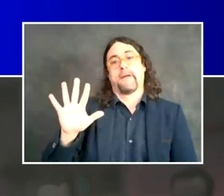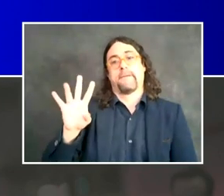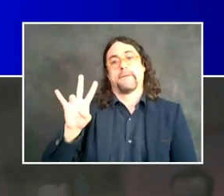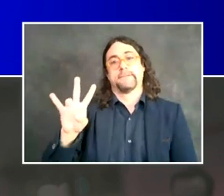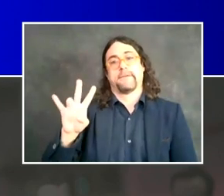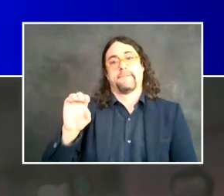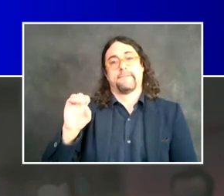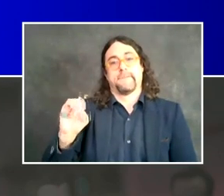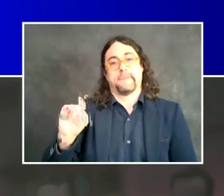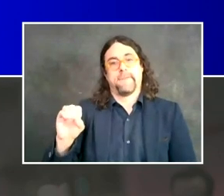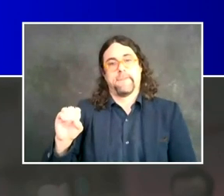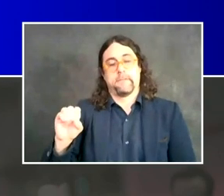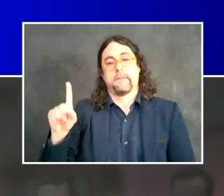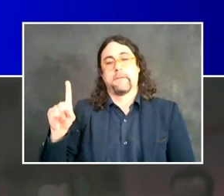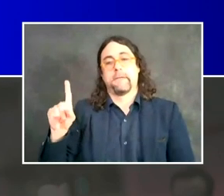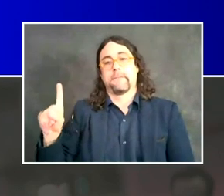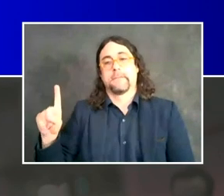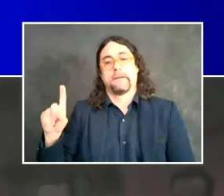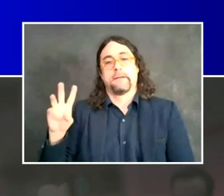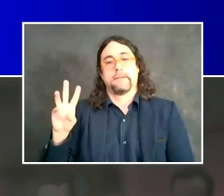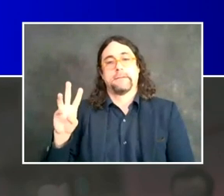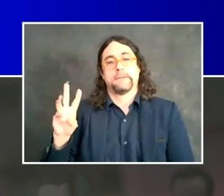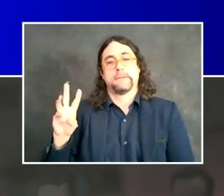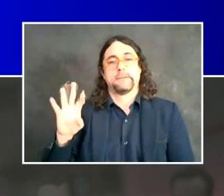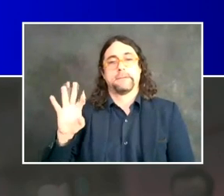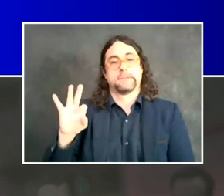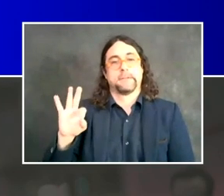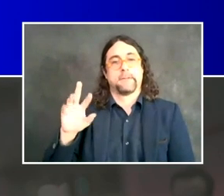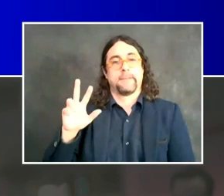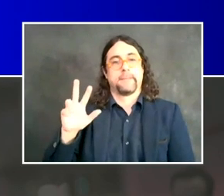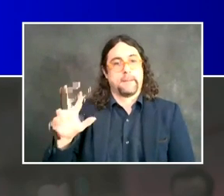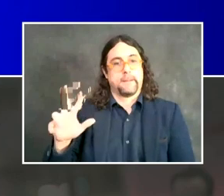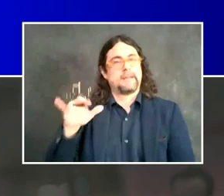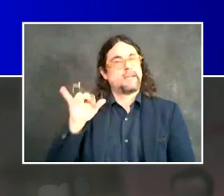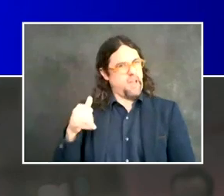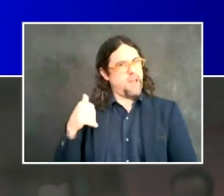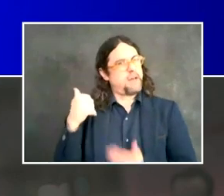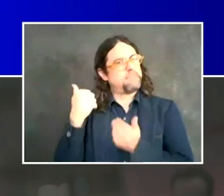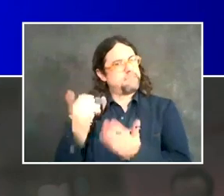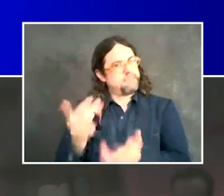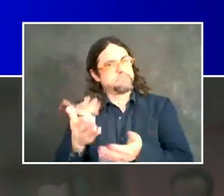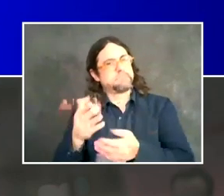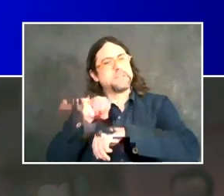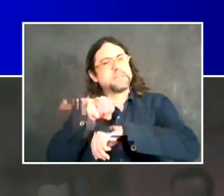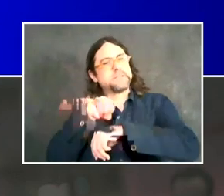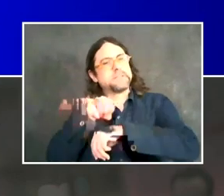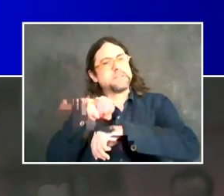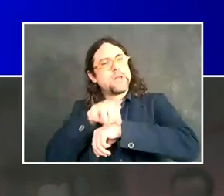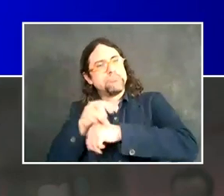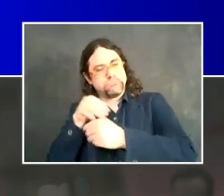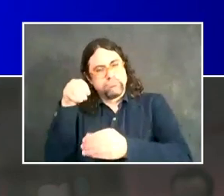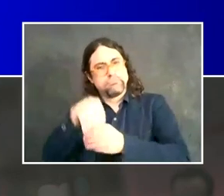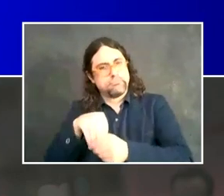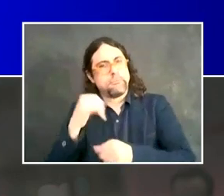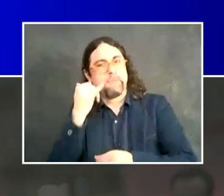THAT IS WHERE OUR MILITARY COME